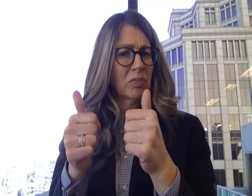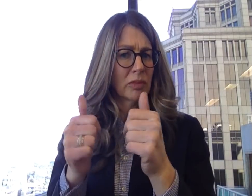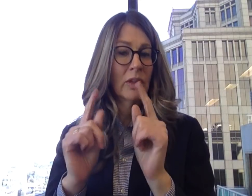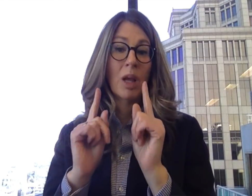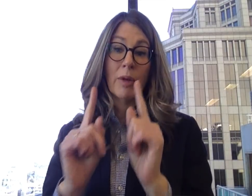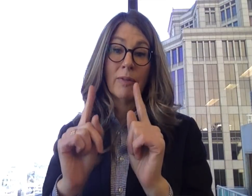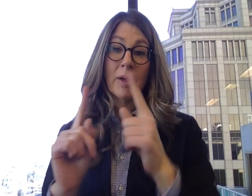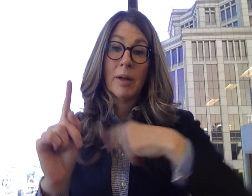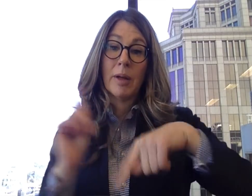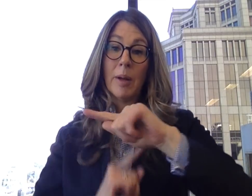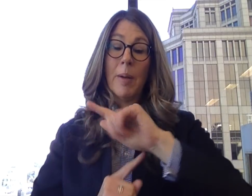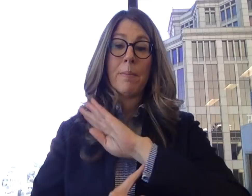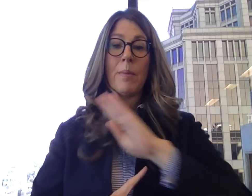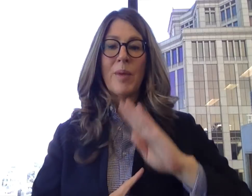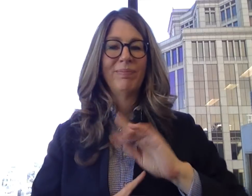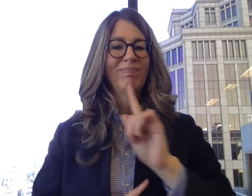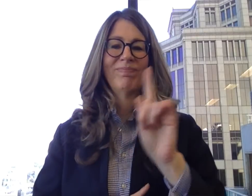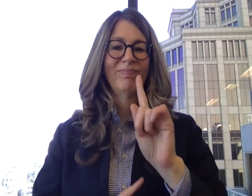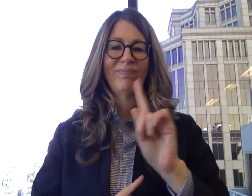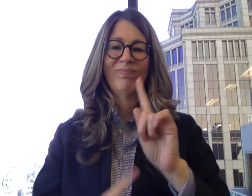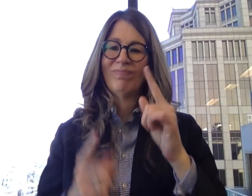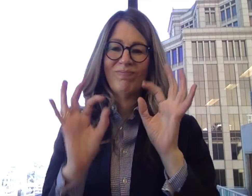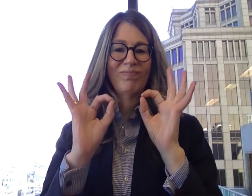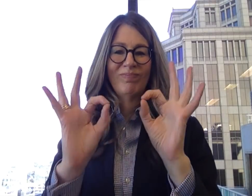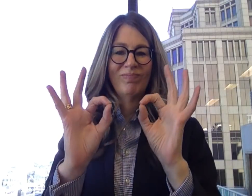by a number of member countries. However, we do not believe